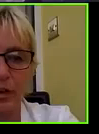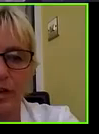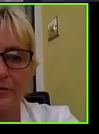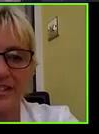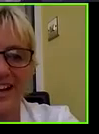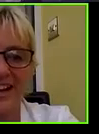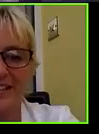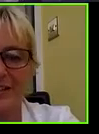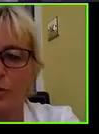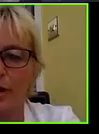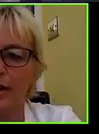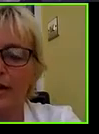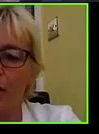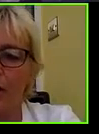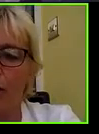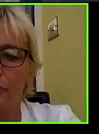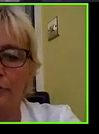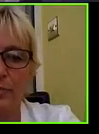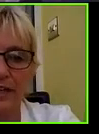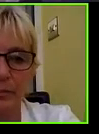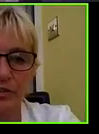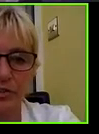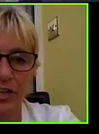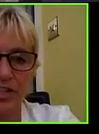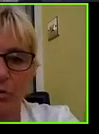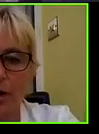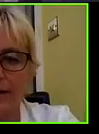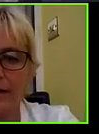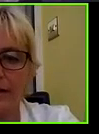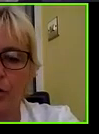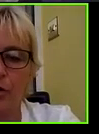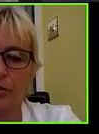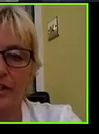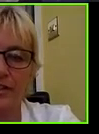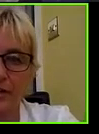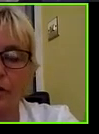Live is an excellent way of being able to reach a wider audience and